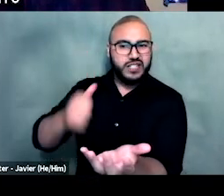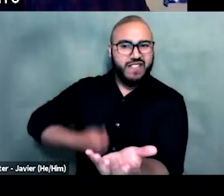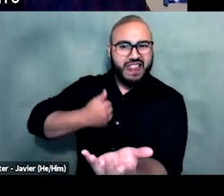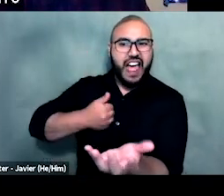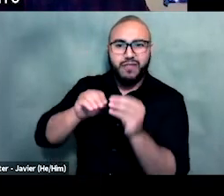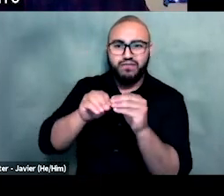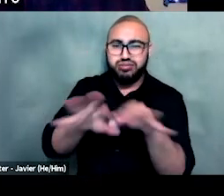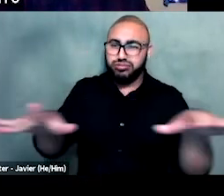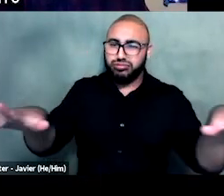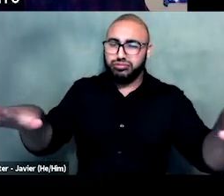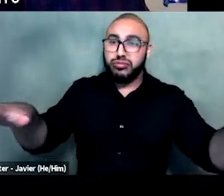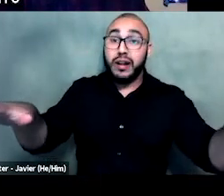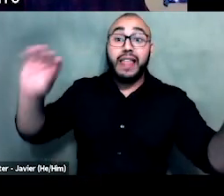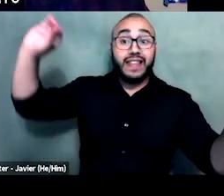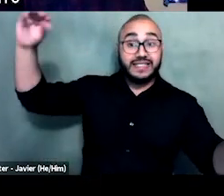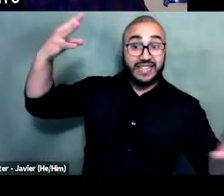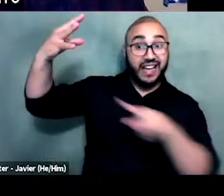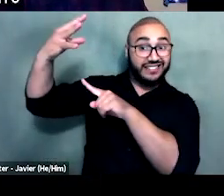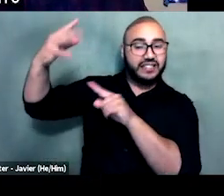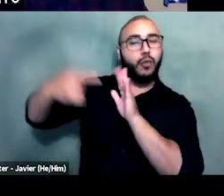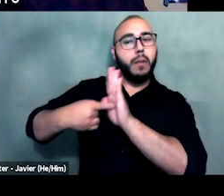manifestation of spiritual power in the universe.